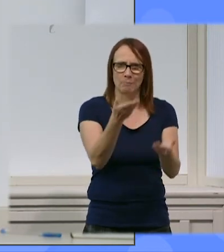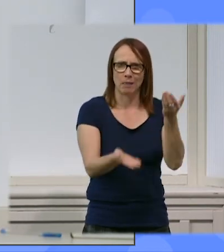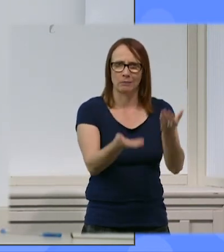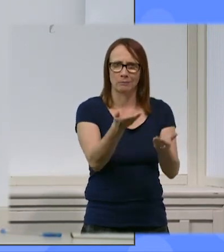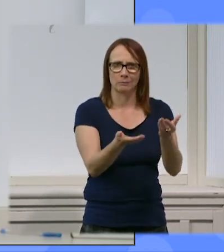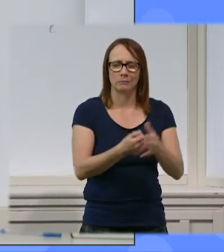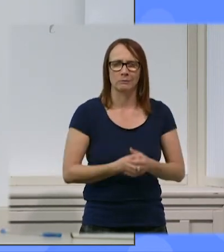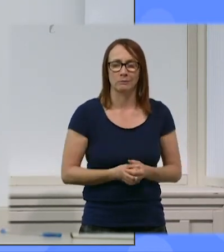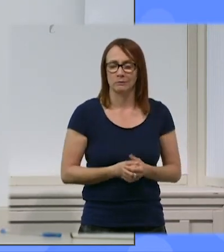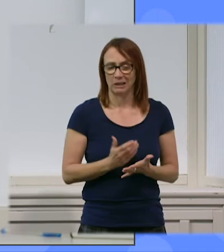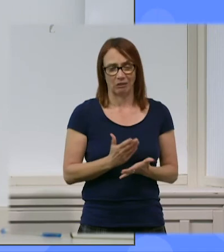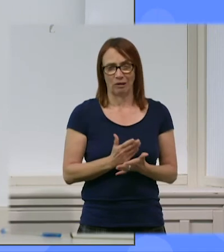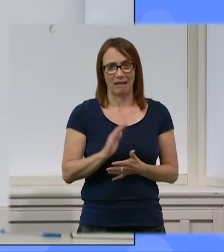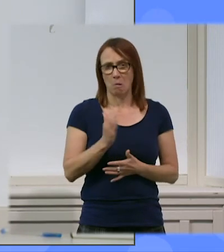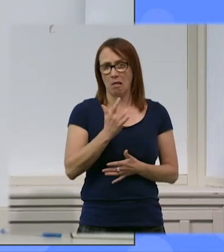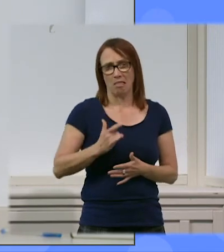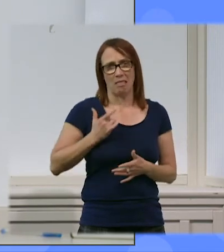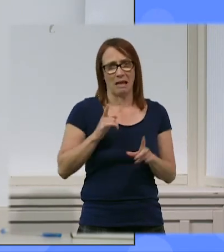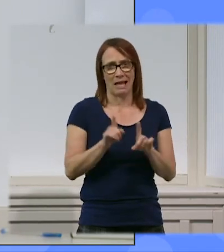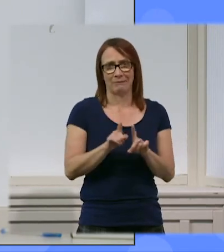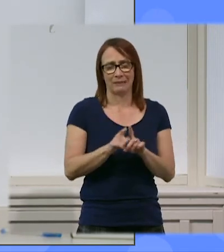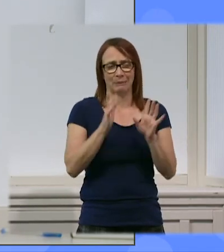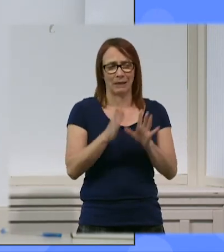kind of like all areas of life and we have to make those hard choices to get